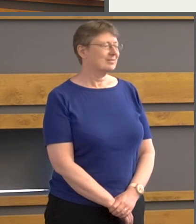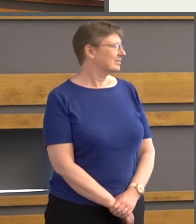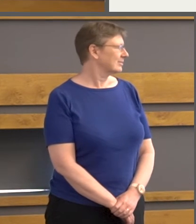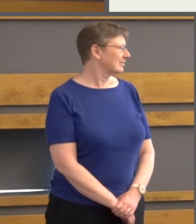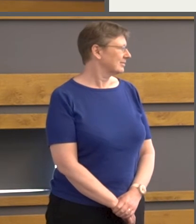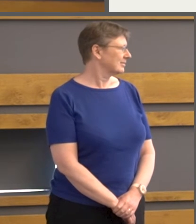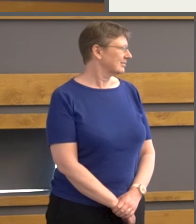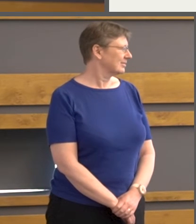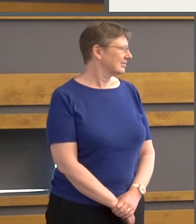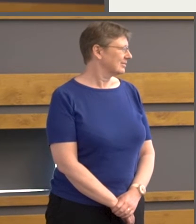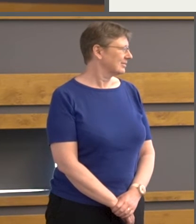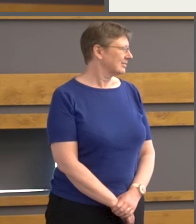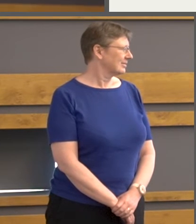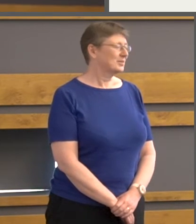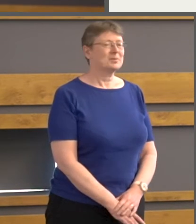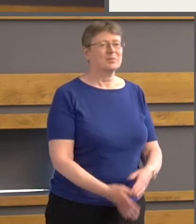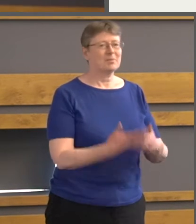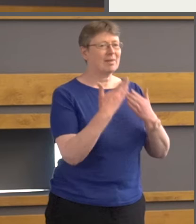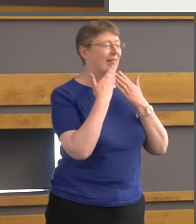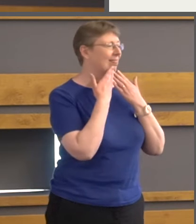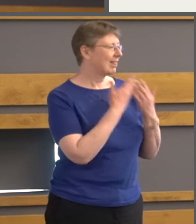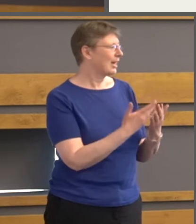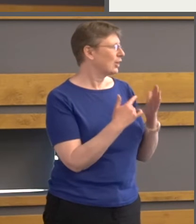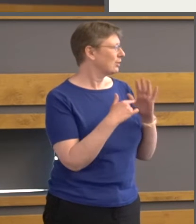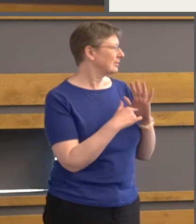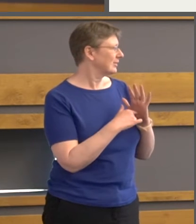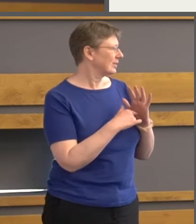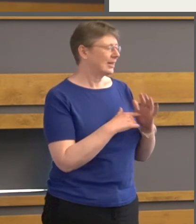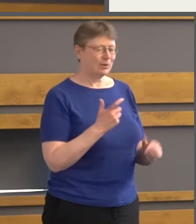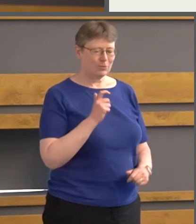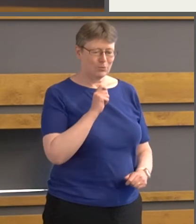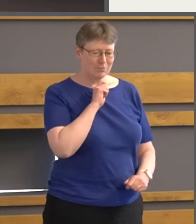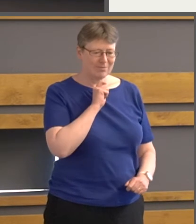So thank you, Tiffany and... Oh, can you hear me?